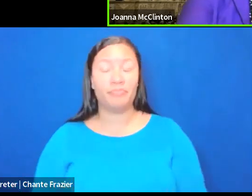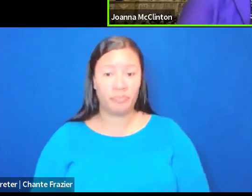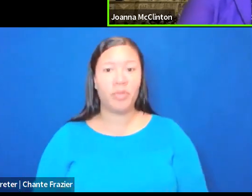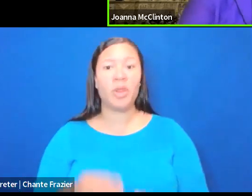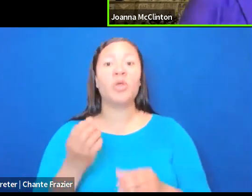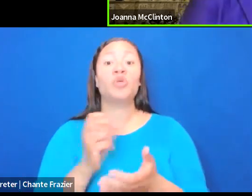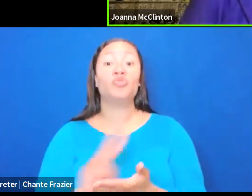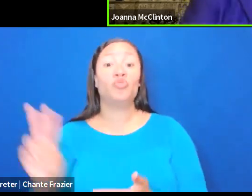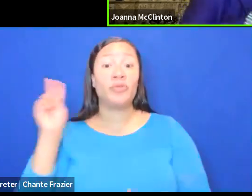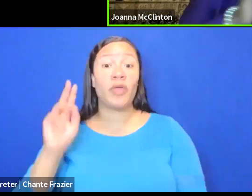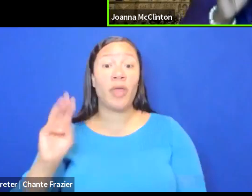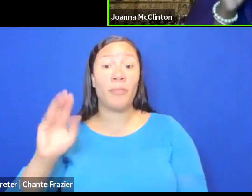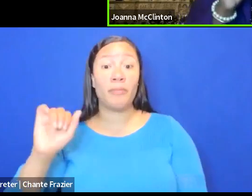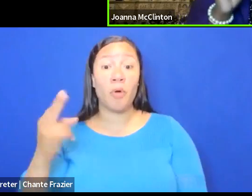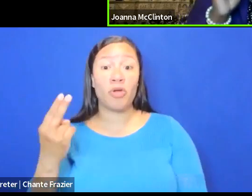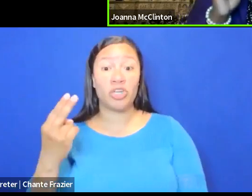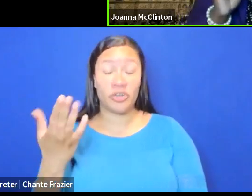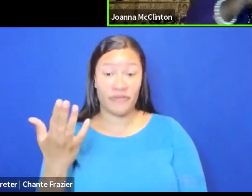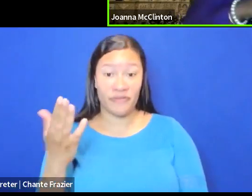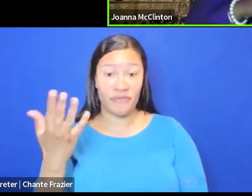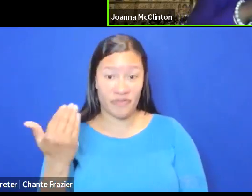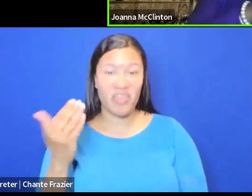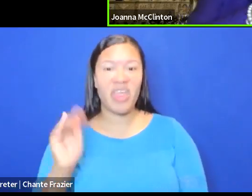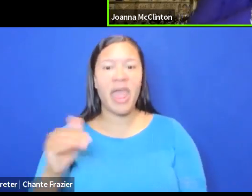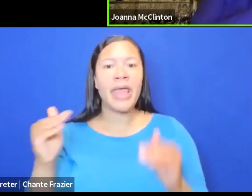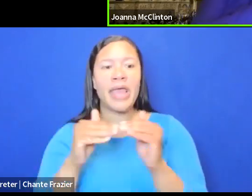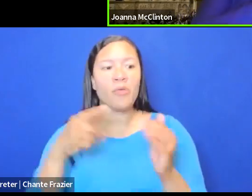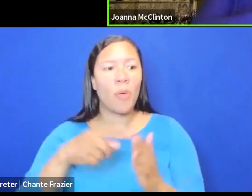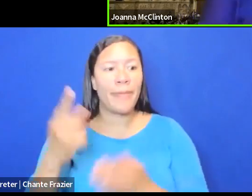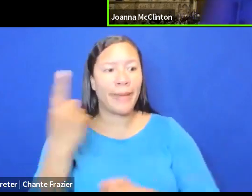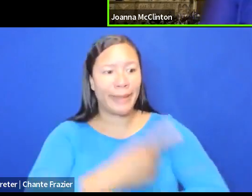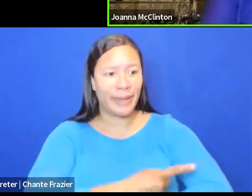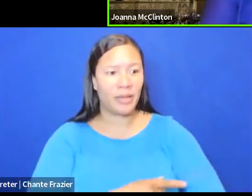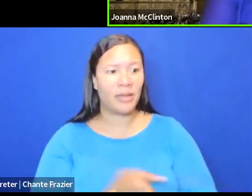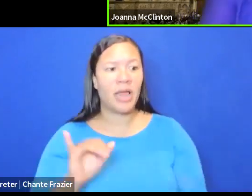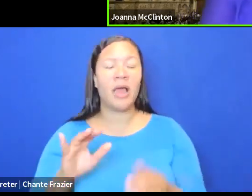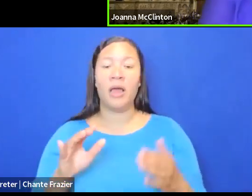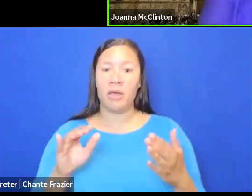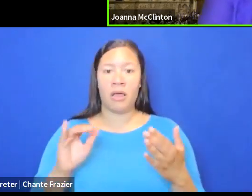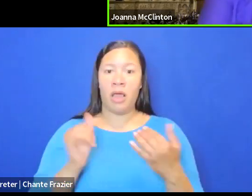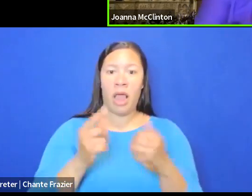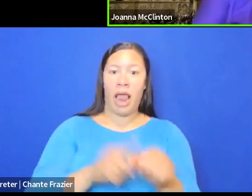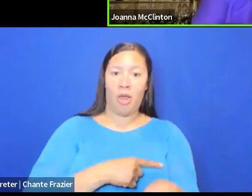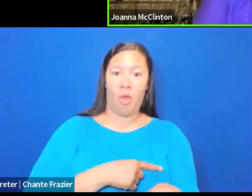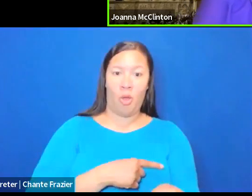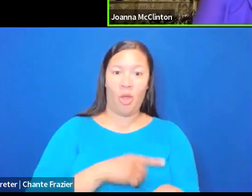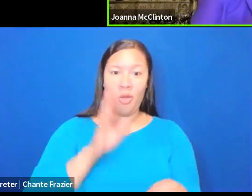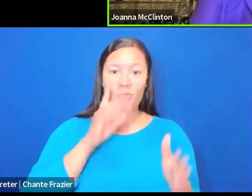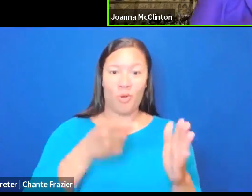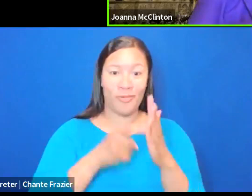bearing the responsibility for bills we still have an unfair gender pay gap and we still have to be able to get through it just two weeks ago March 15